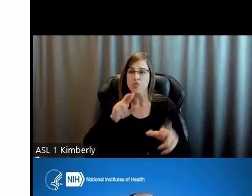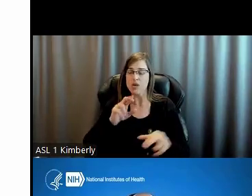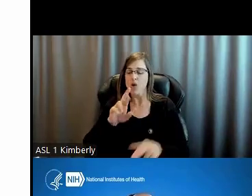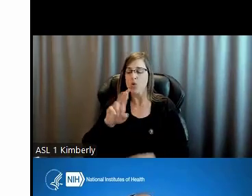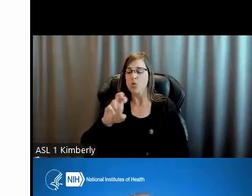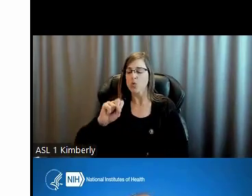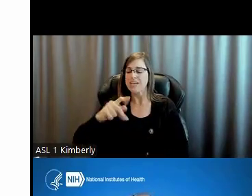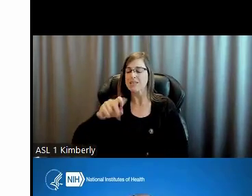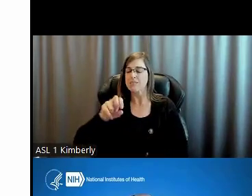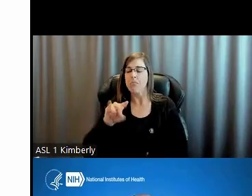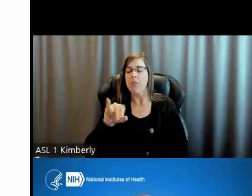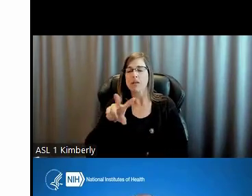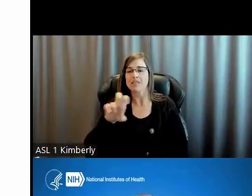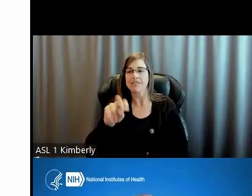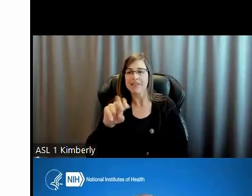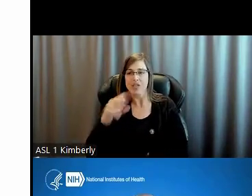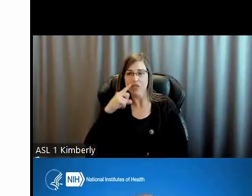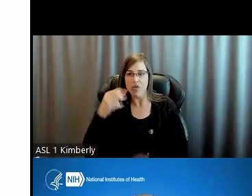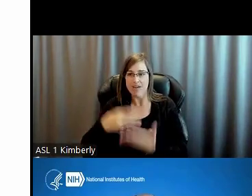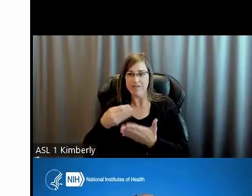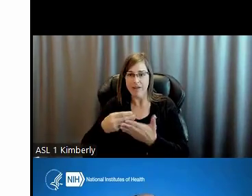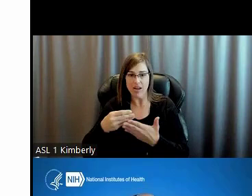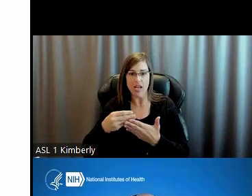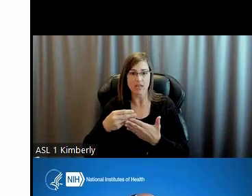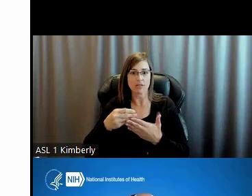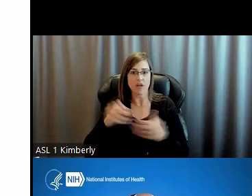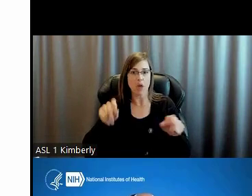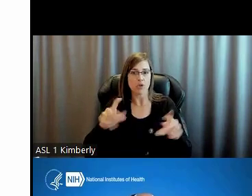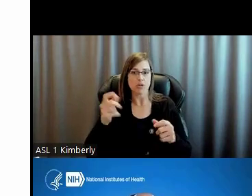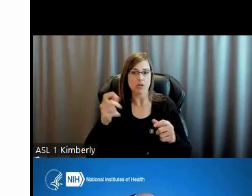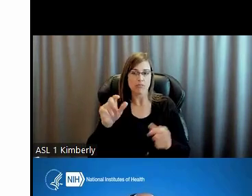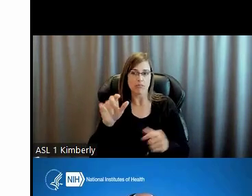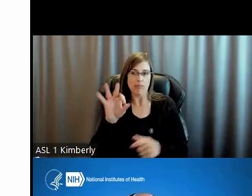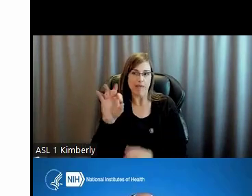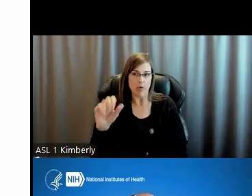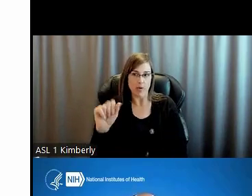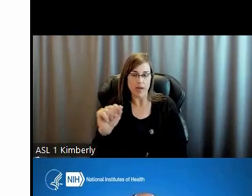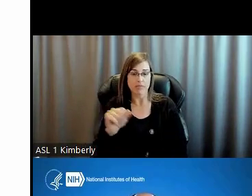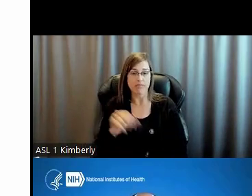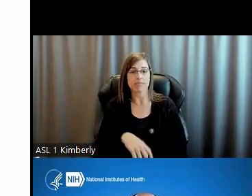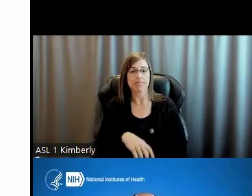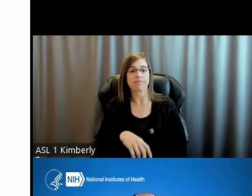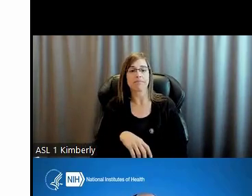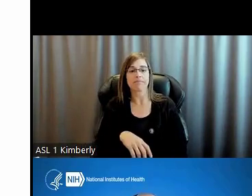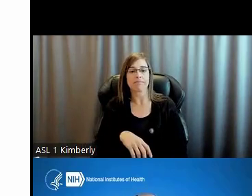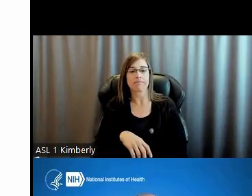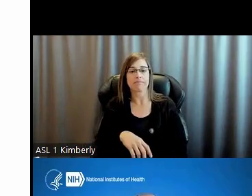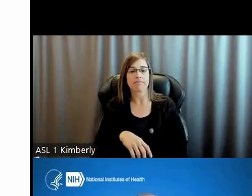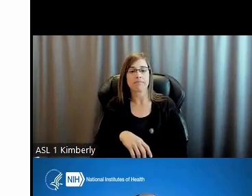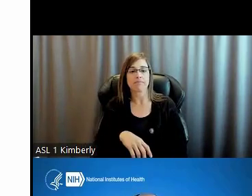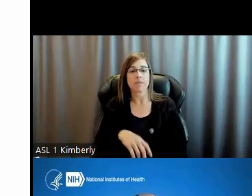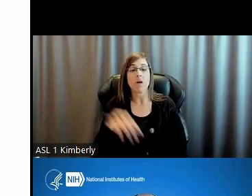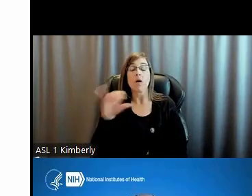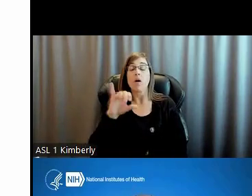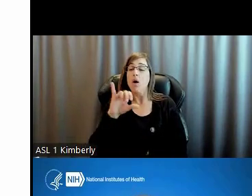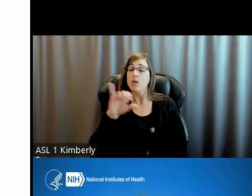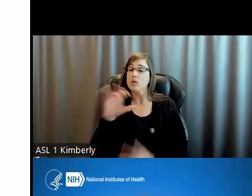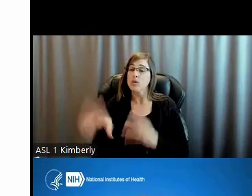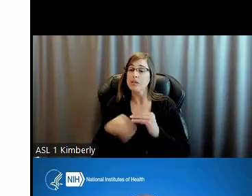Funding Opportunity Announcement and within the context of the institute or center that's funding it. In addition, it's important to reach out